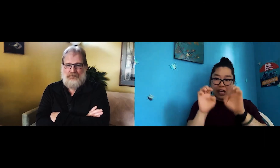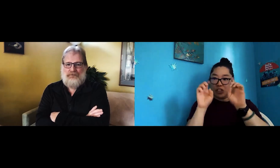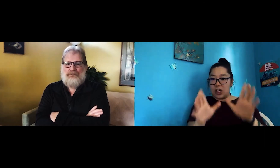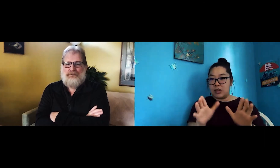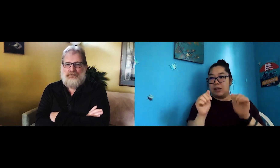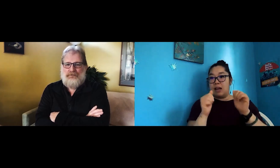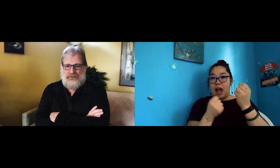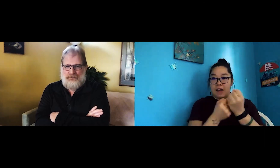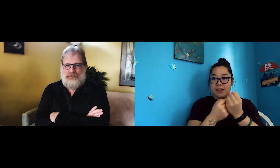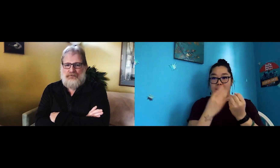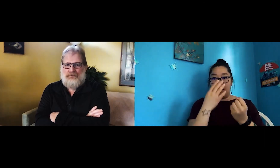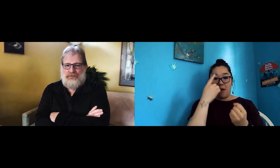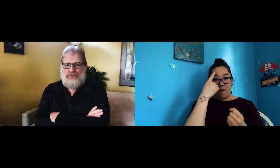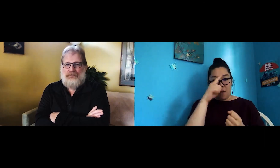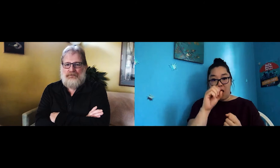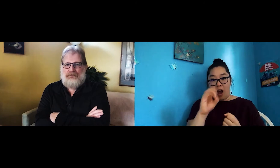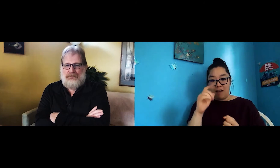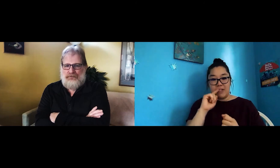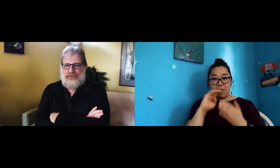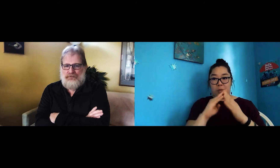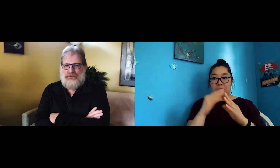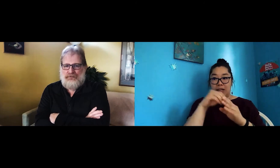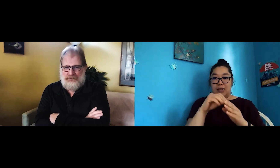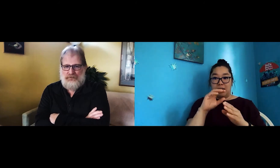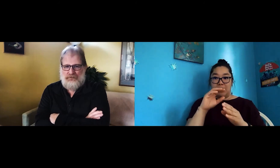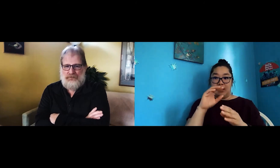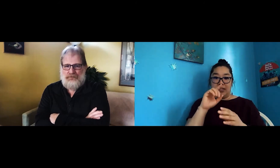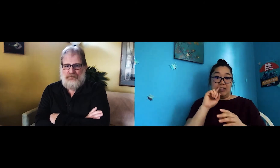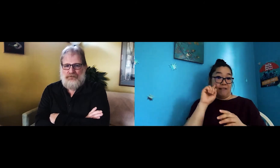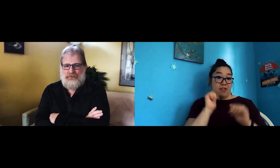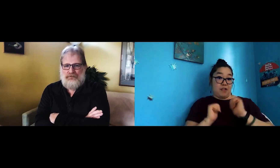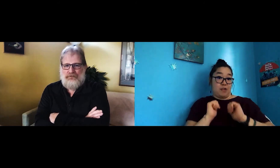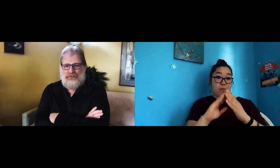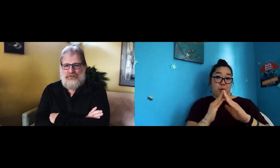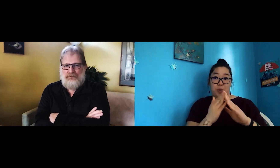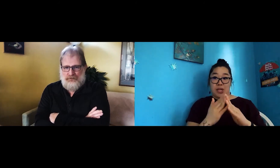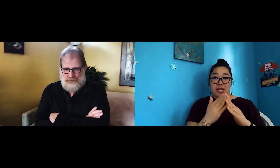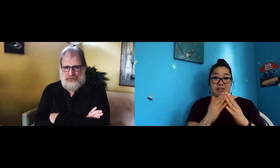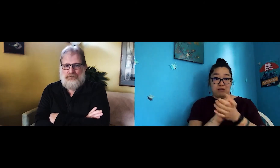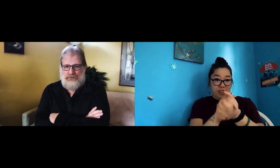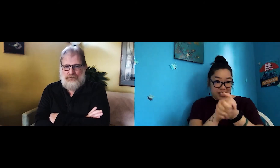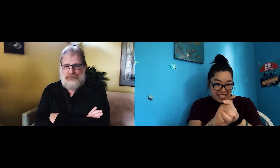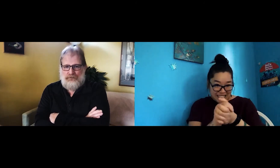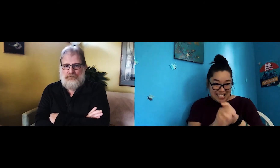educators and advocates for and of the Deaf theater community. Congratulations.